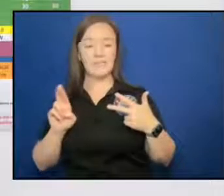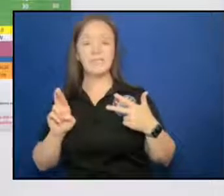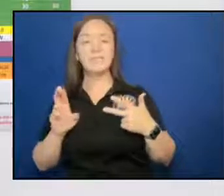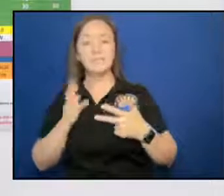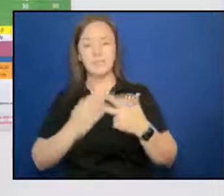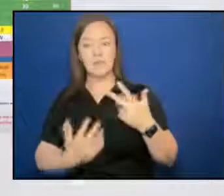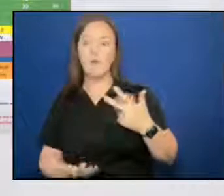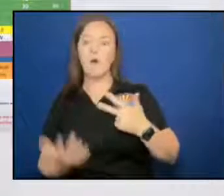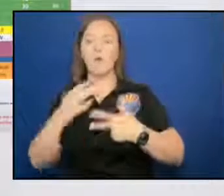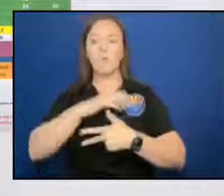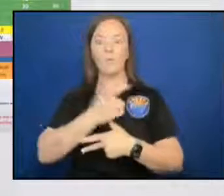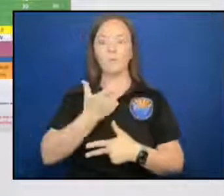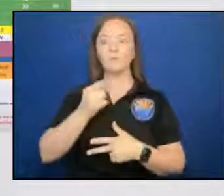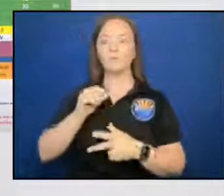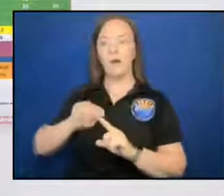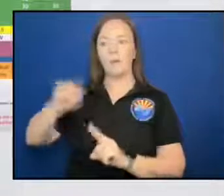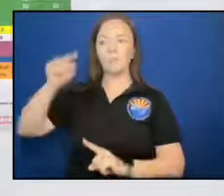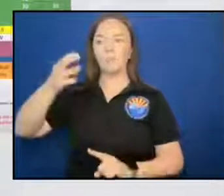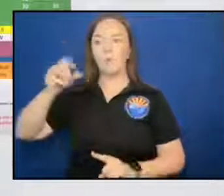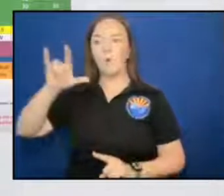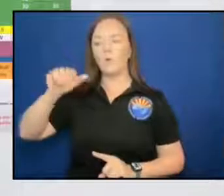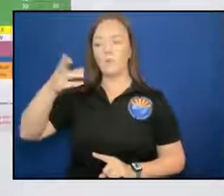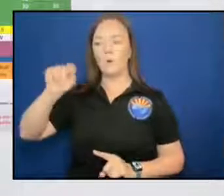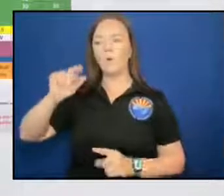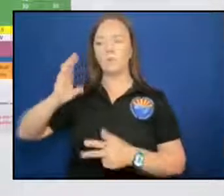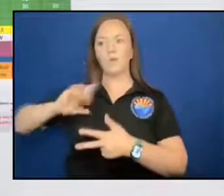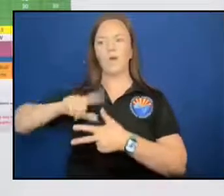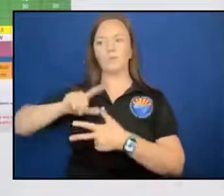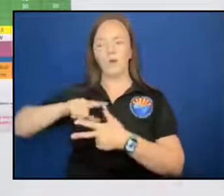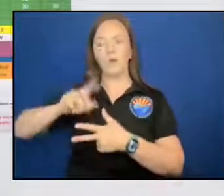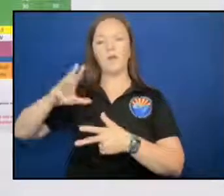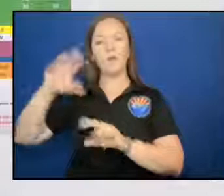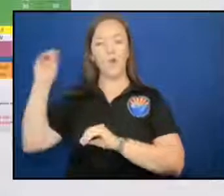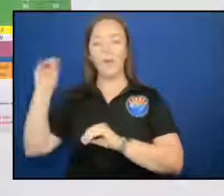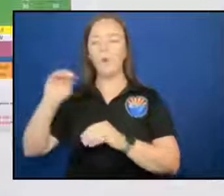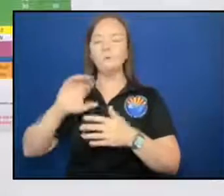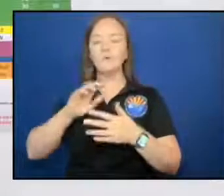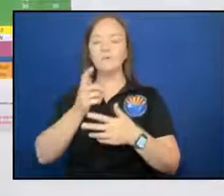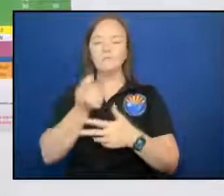AND ALLOWS THE FIRE NOT TO SPREAD, THE UNFORTUNATE PART